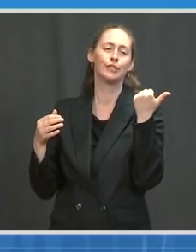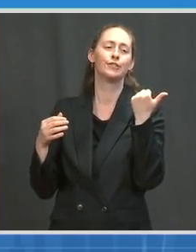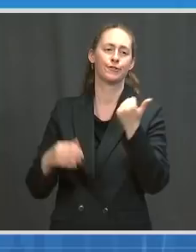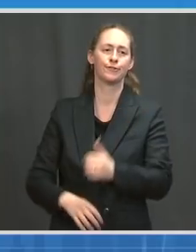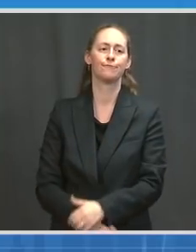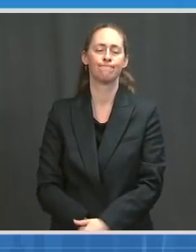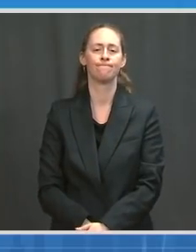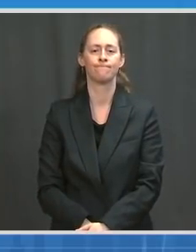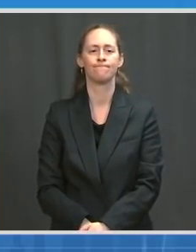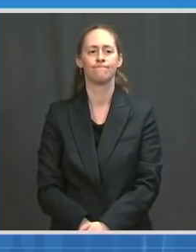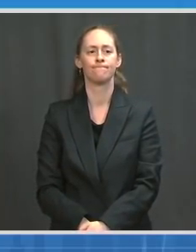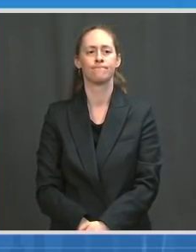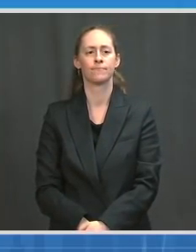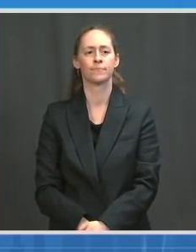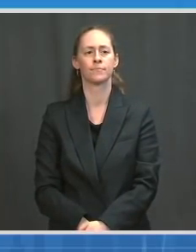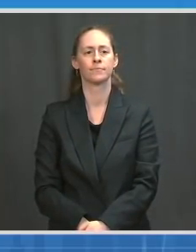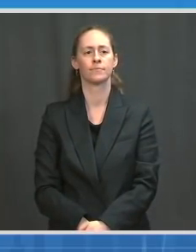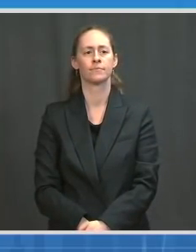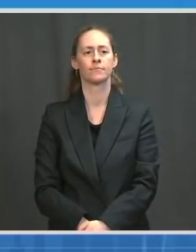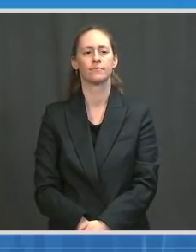across the map really, and have been very heartened